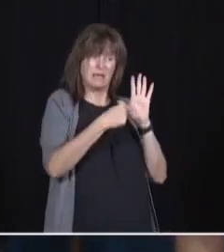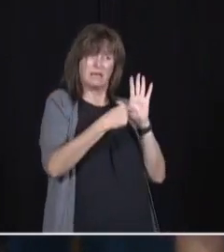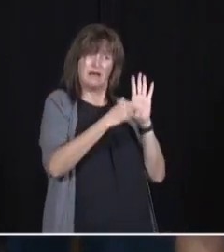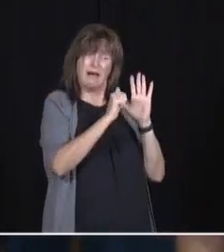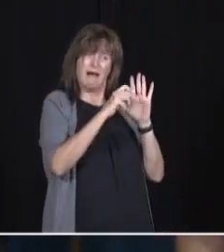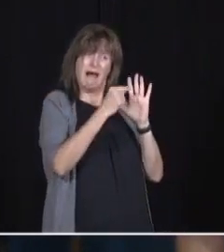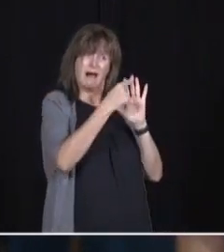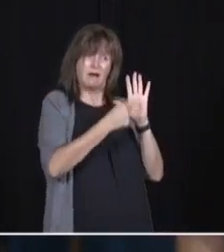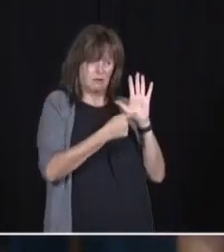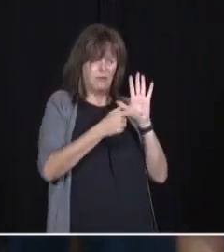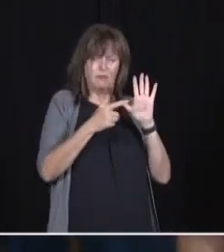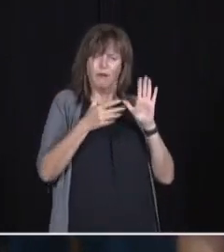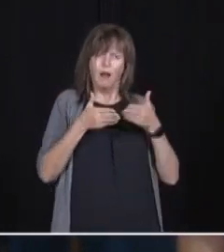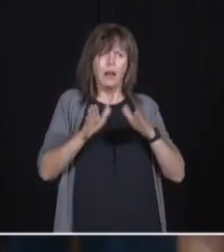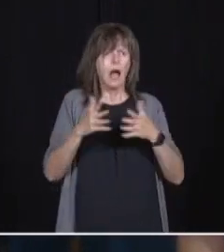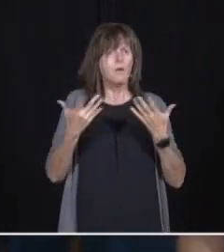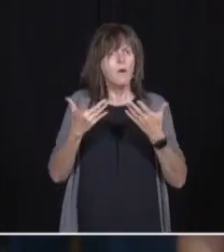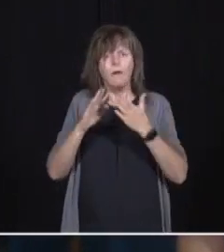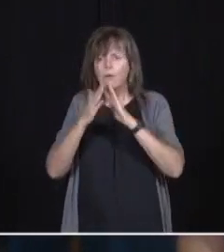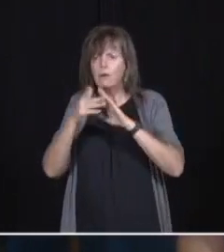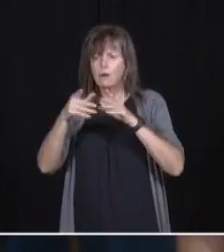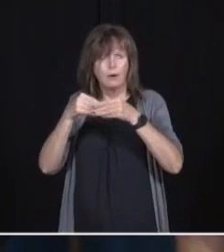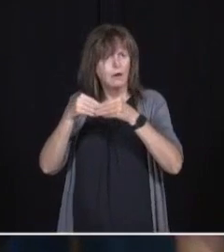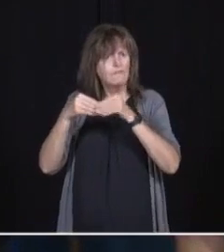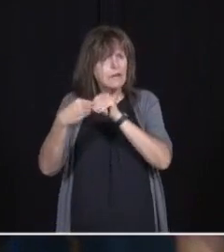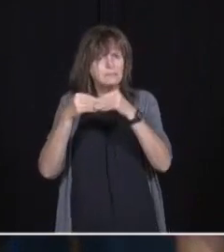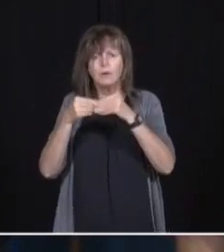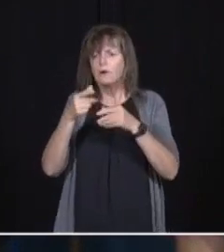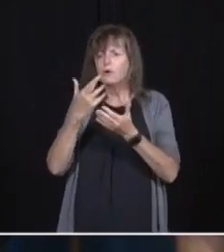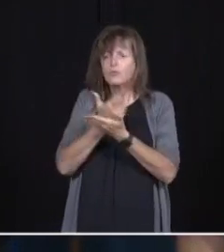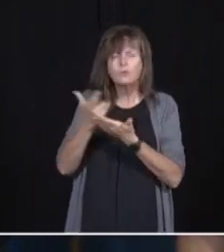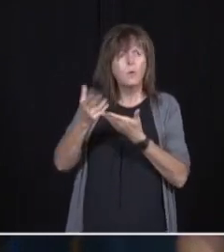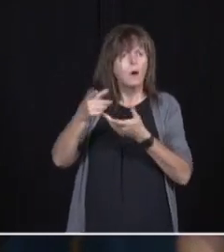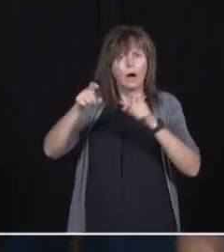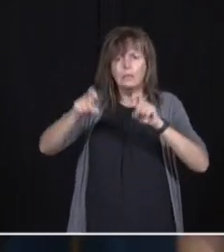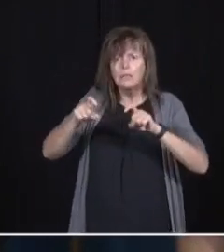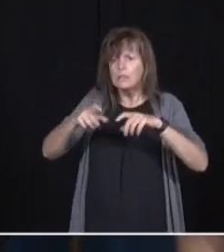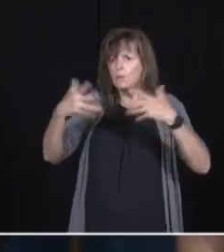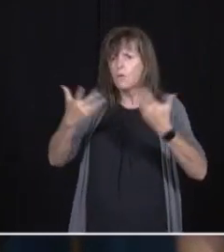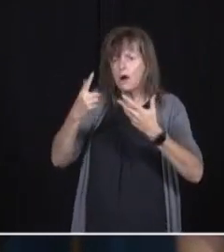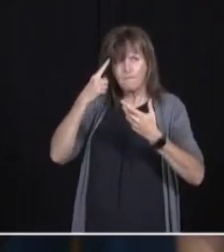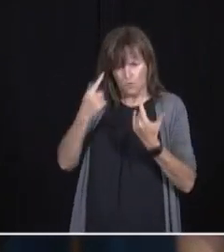track. He act made changes to give municipalities the flexibility and the tools they need now and in